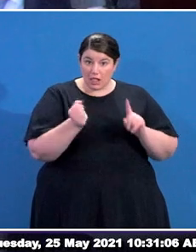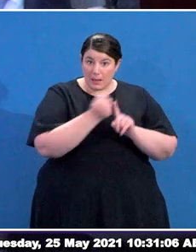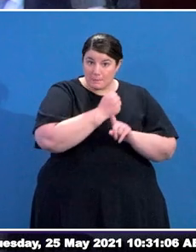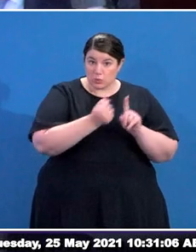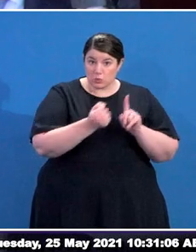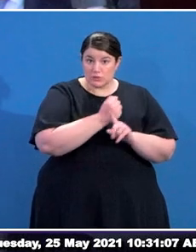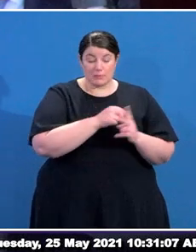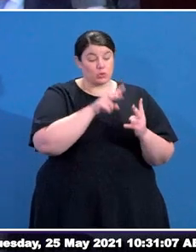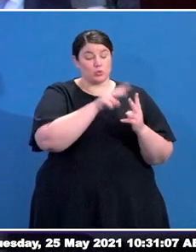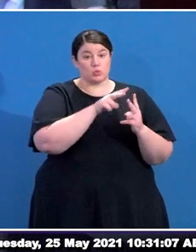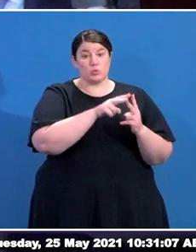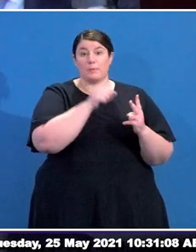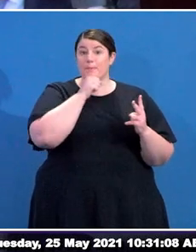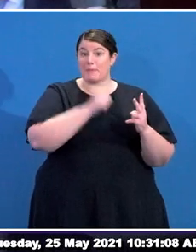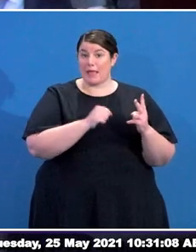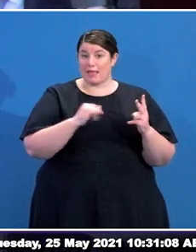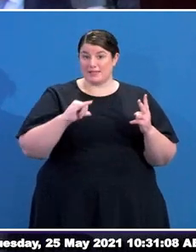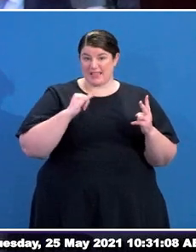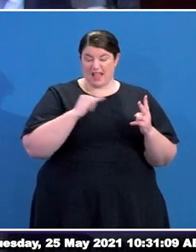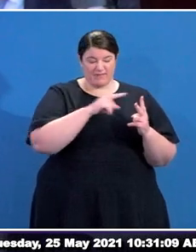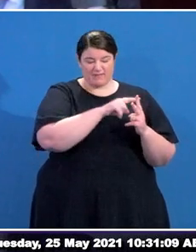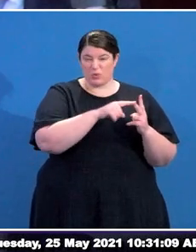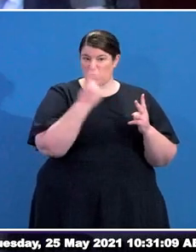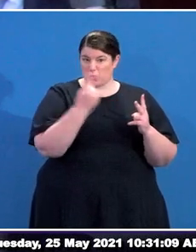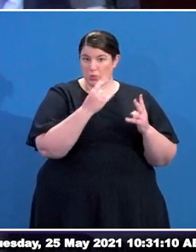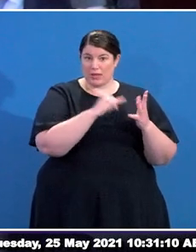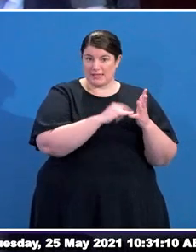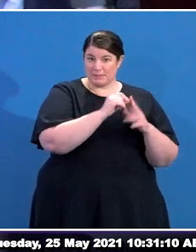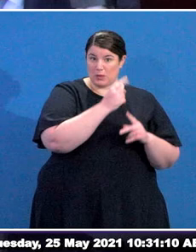by two male staff, that's SP1 and SP2. Is that right? Yes.